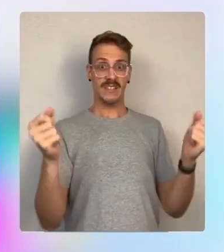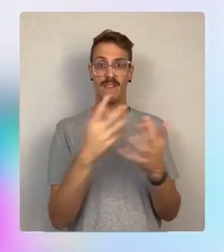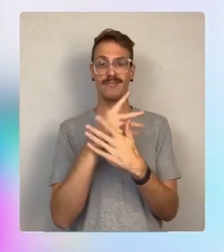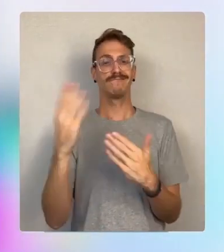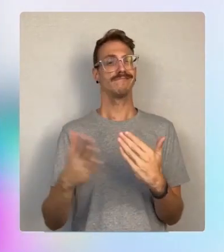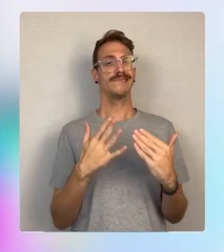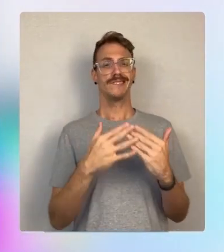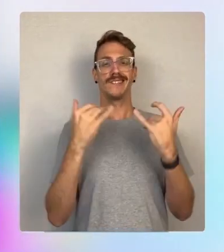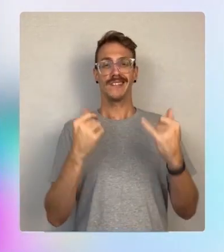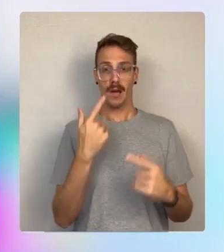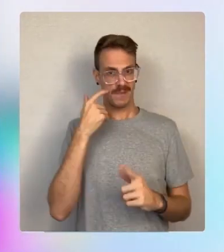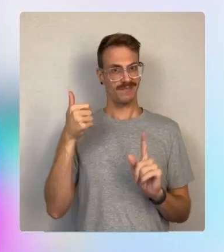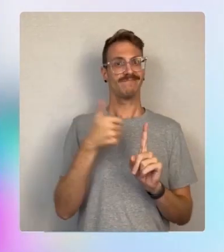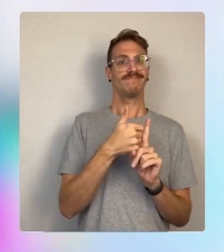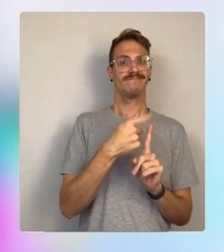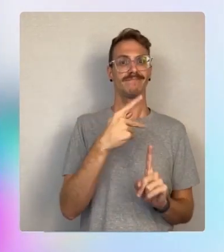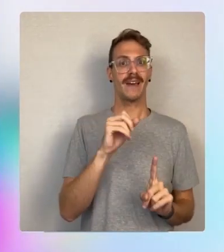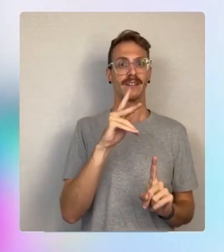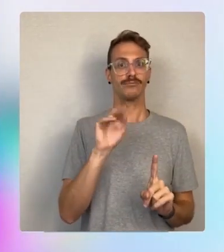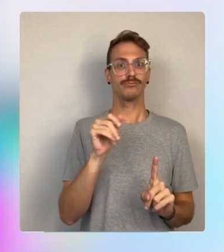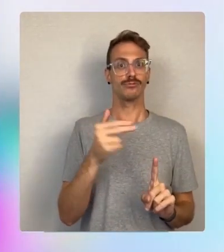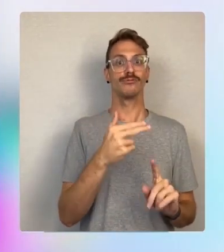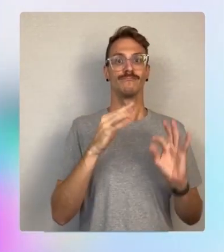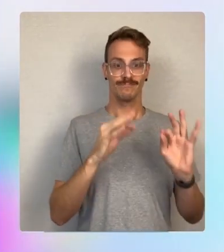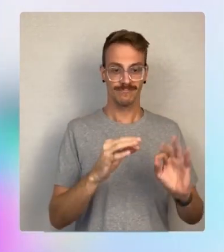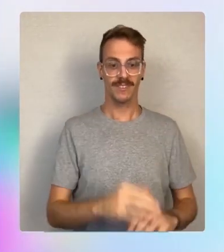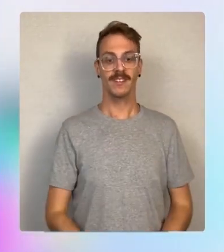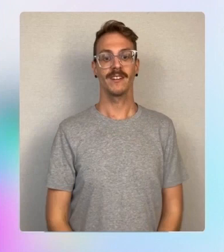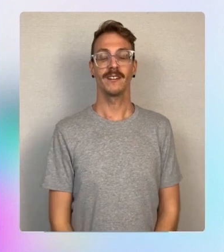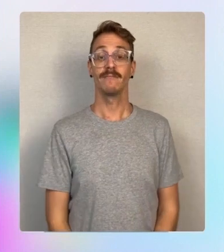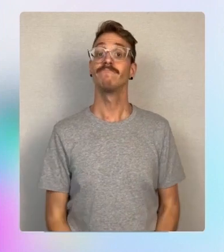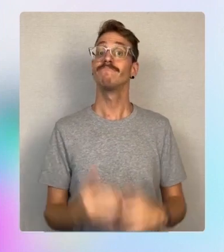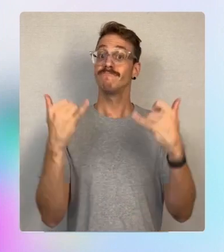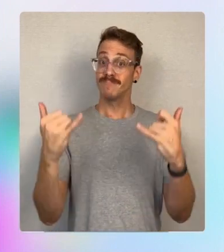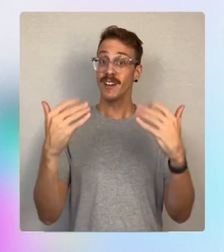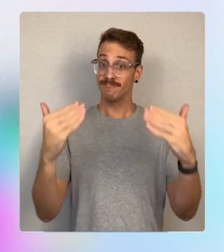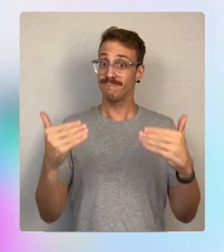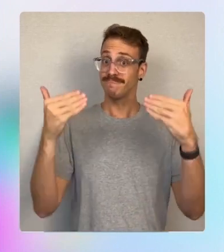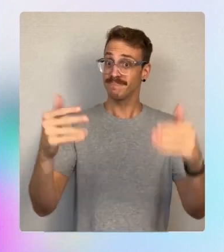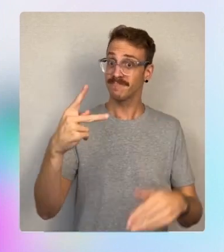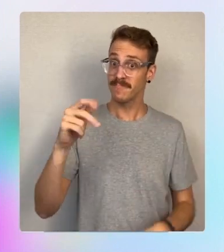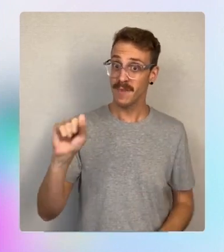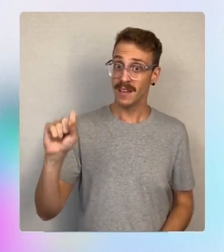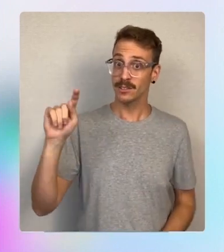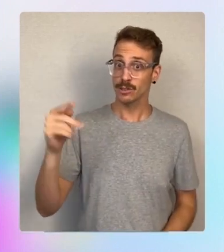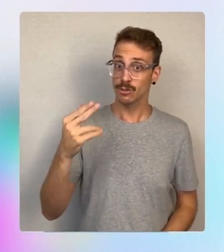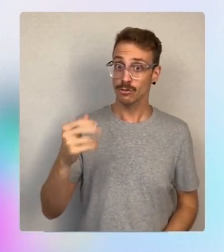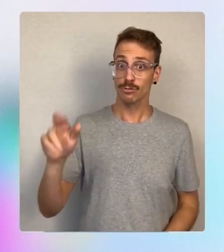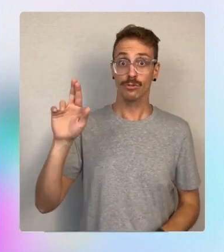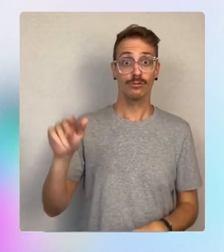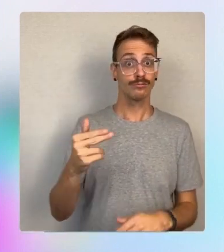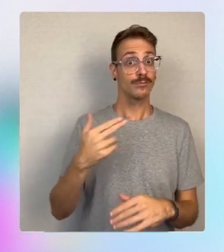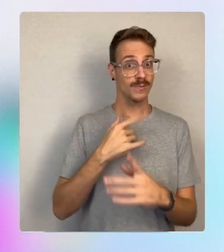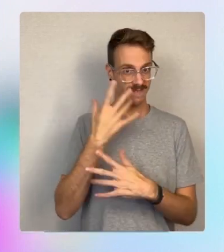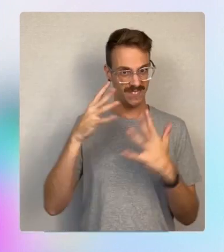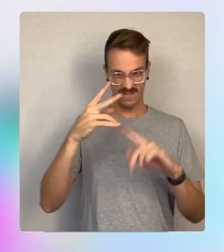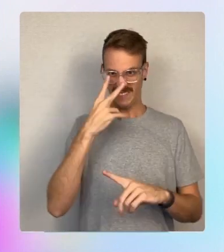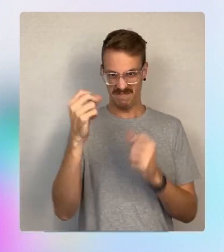Thanks Avinav for the overview of color passthrough. Going beyond passthrough, we have also seen many of you